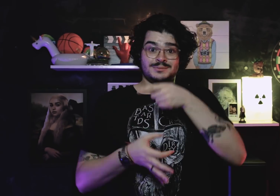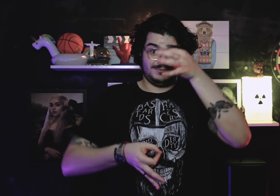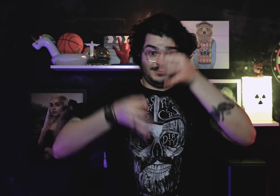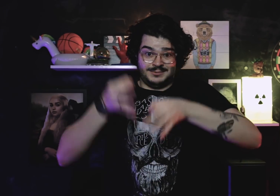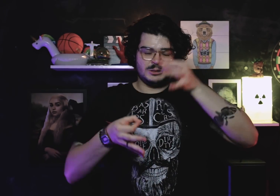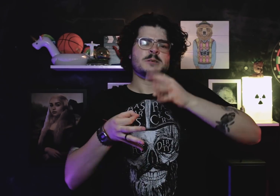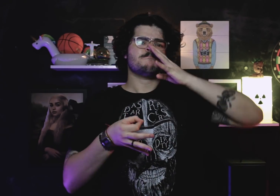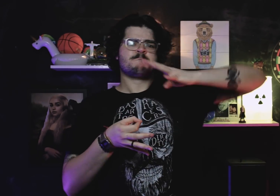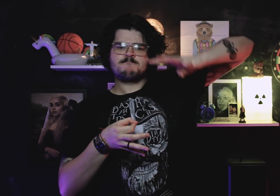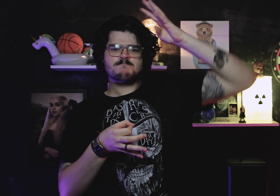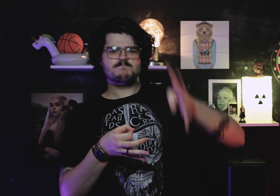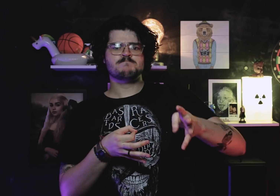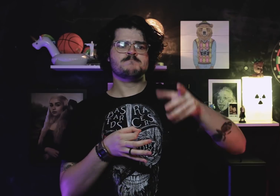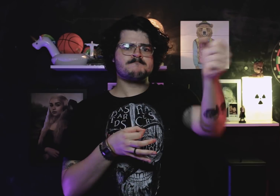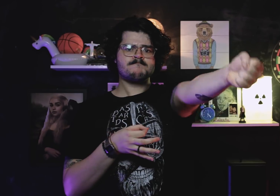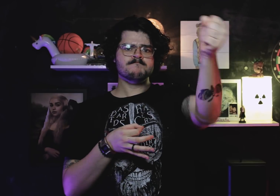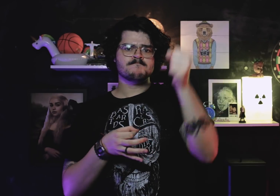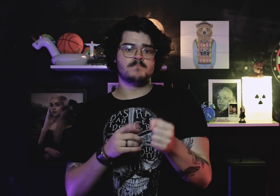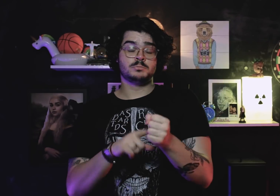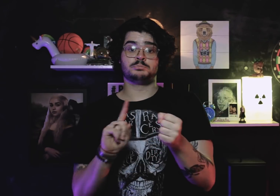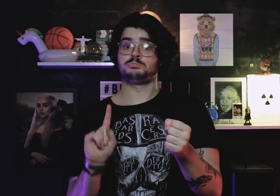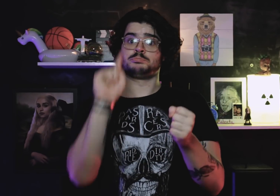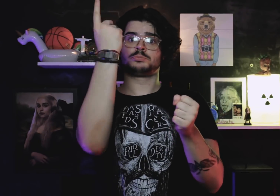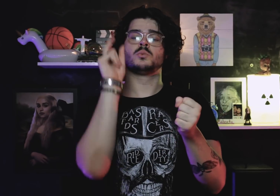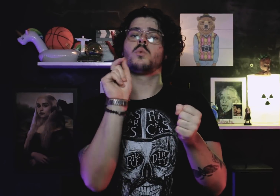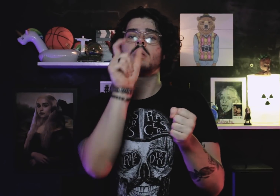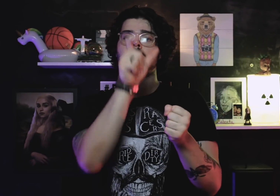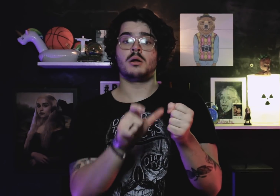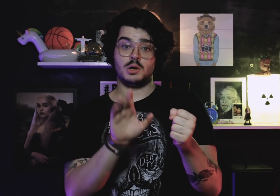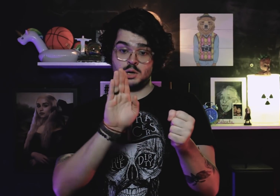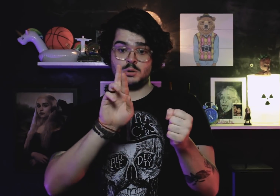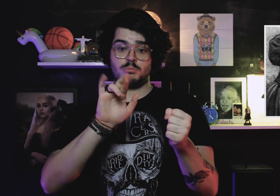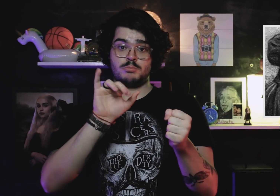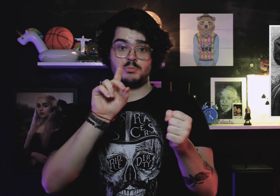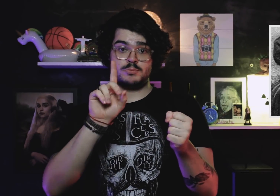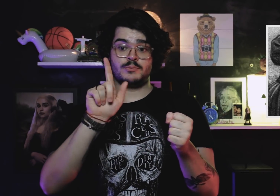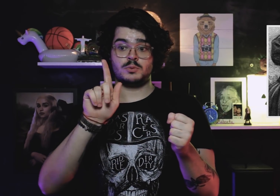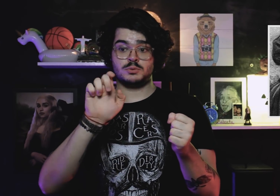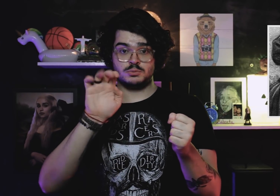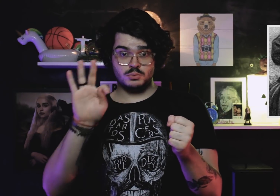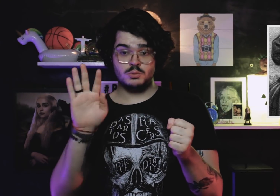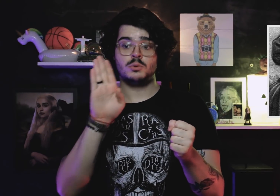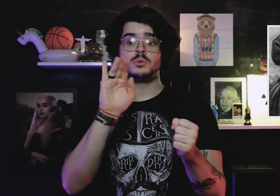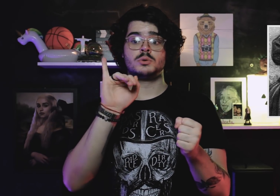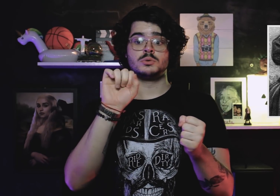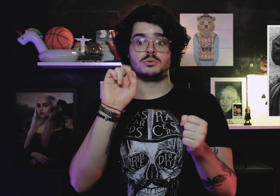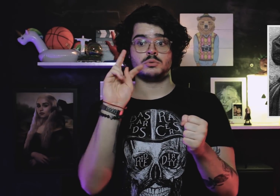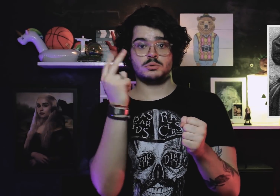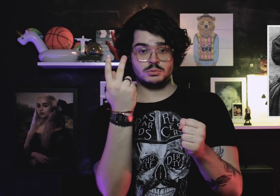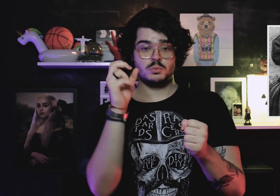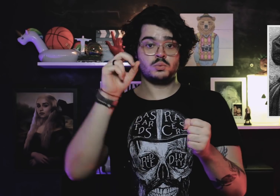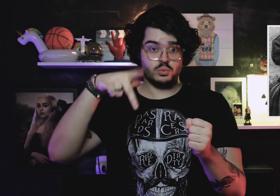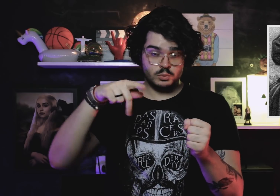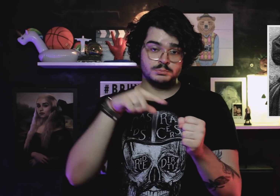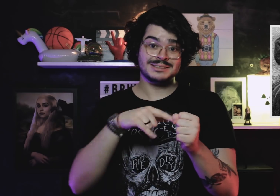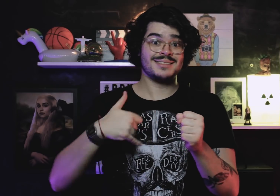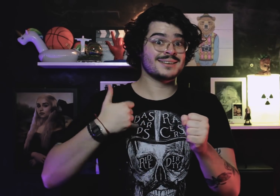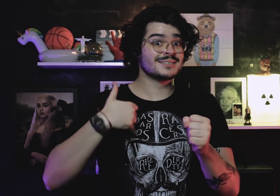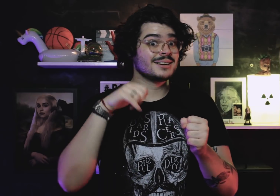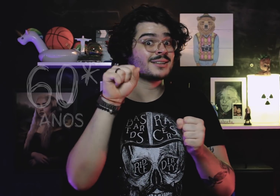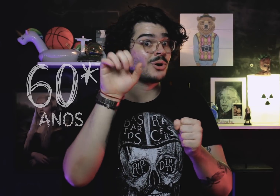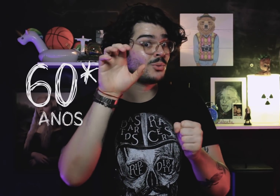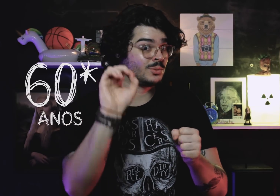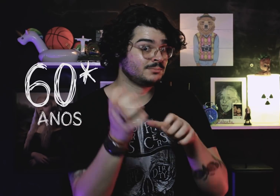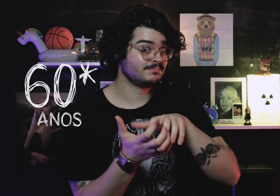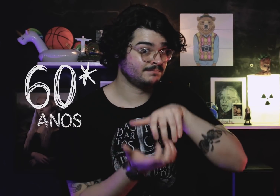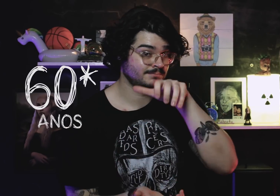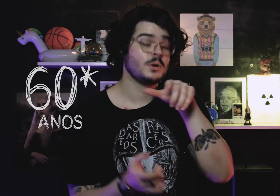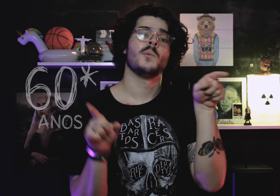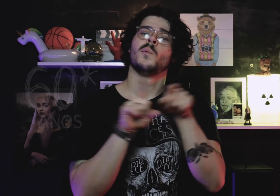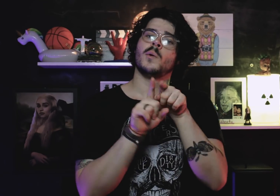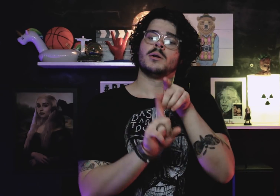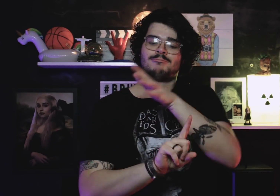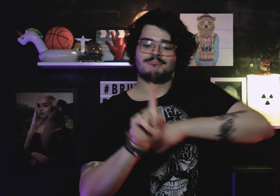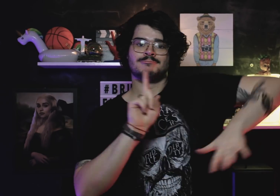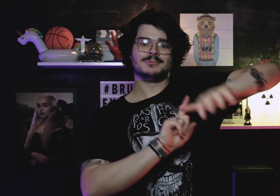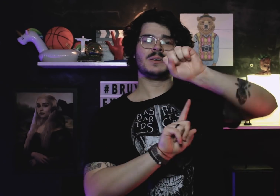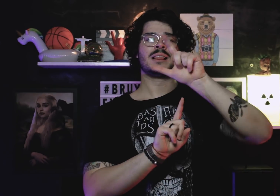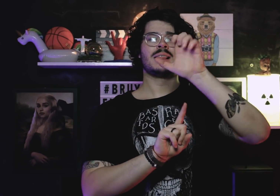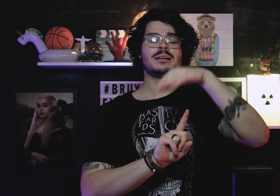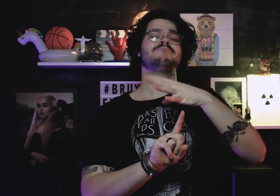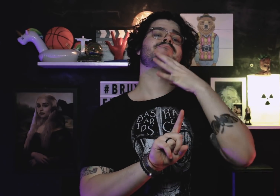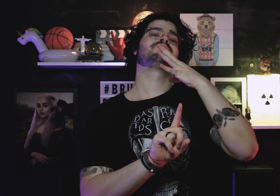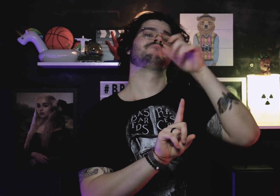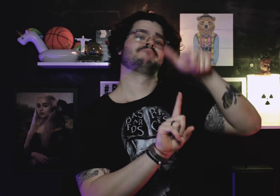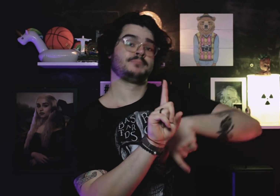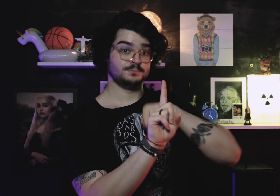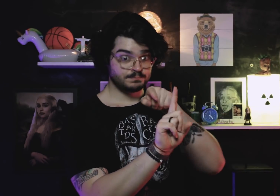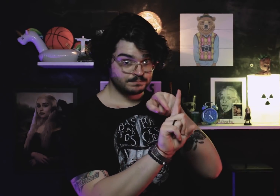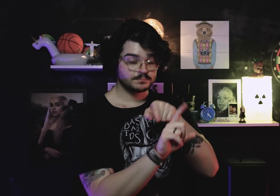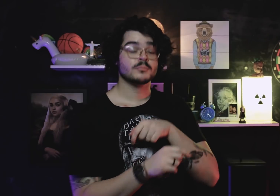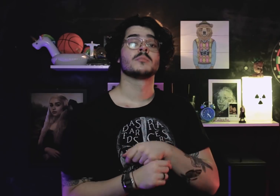The first judge was Bridget Bishop, 60, well known in Salem,